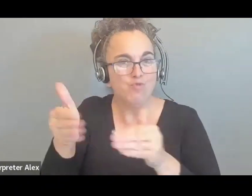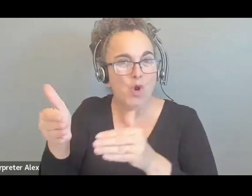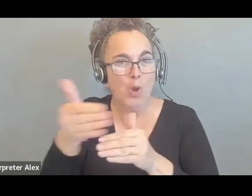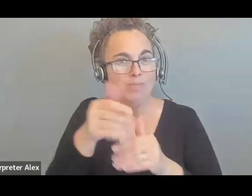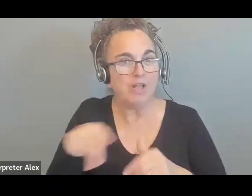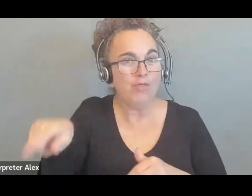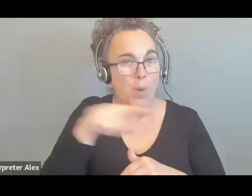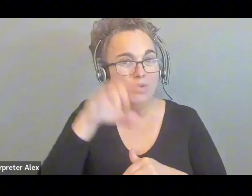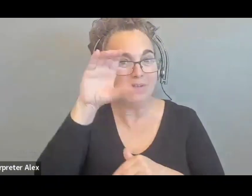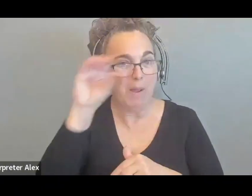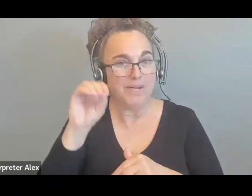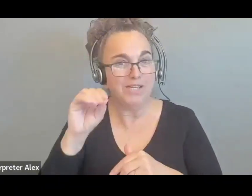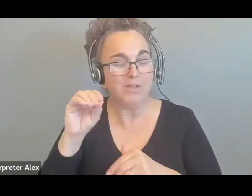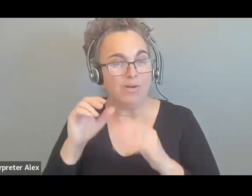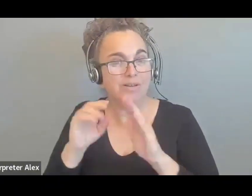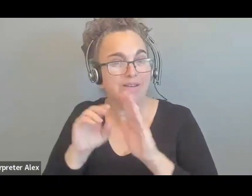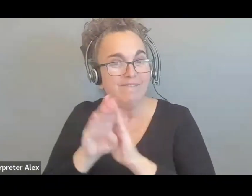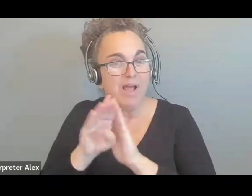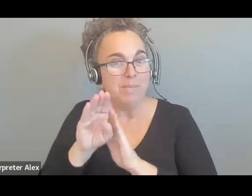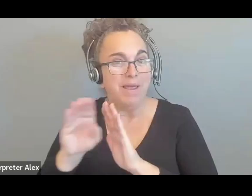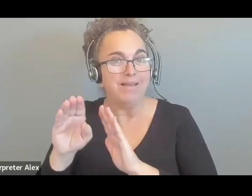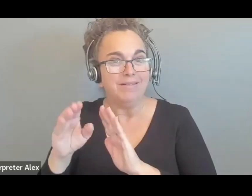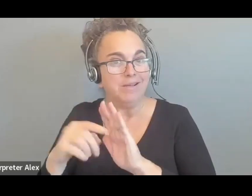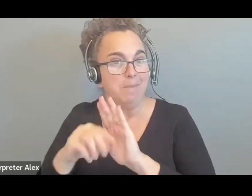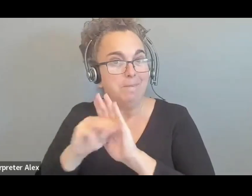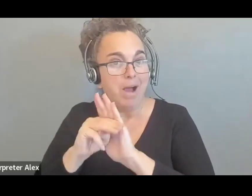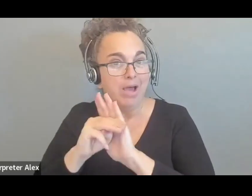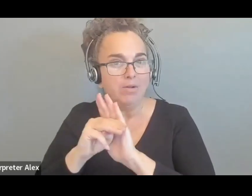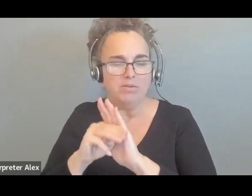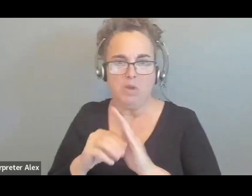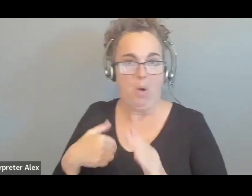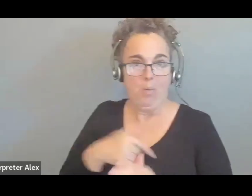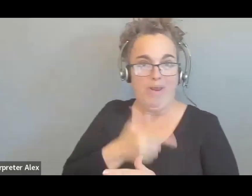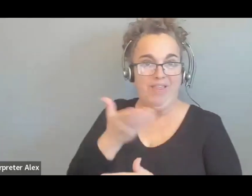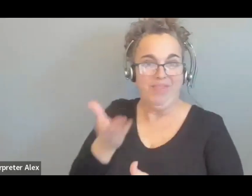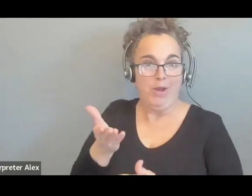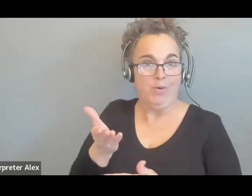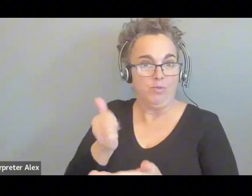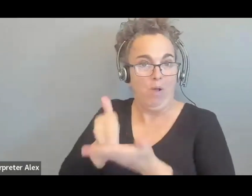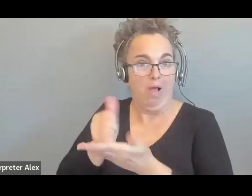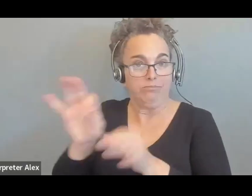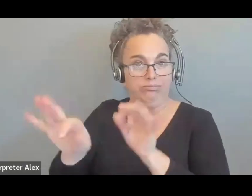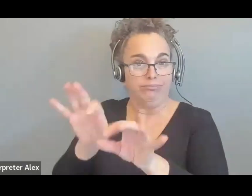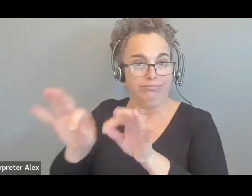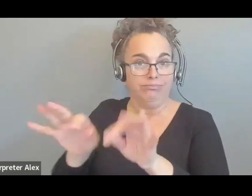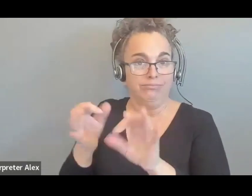They, you know, spoke at a conference with an AI researcher recently and she was saying like the,